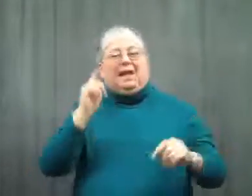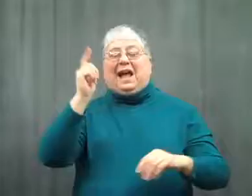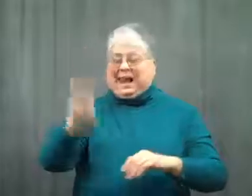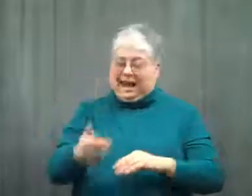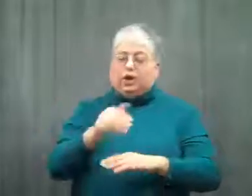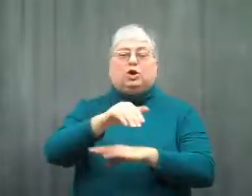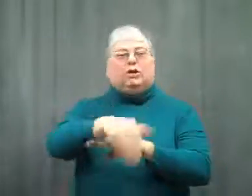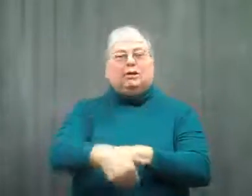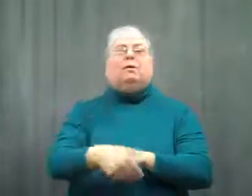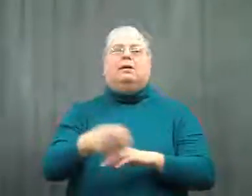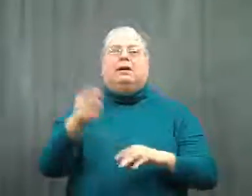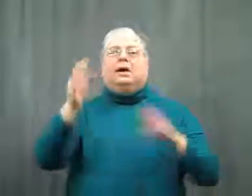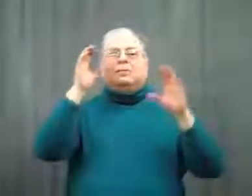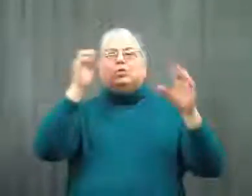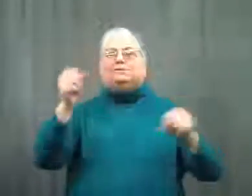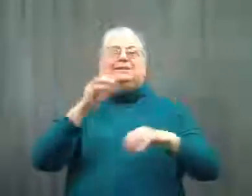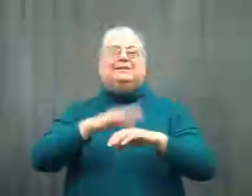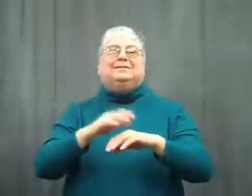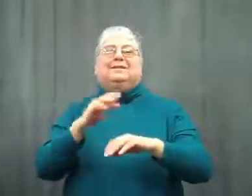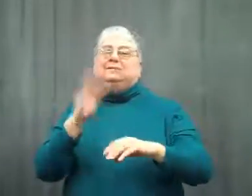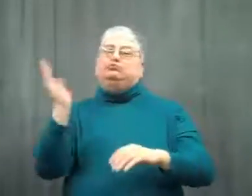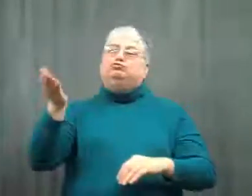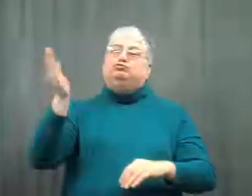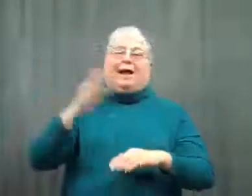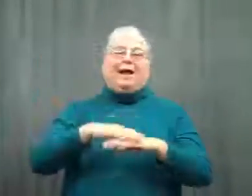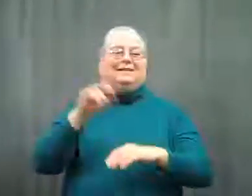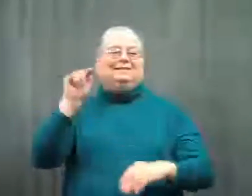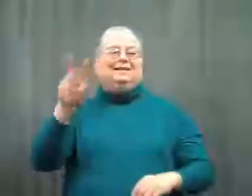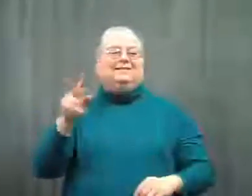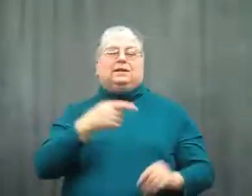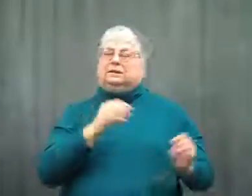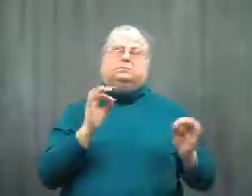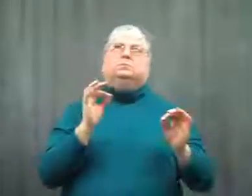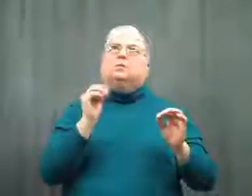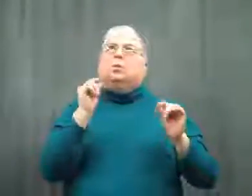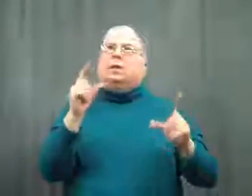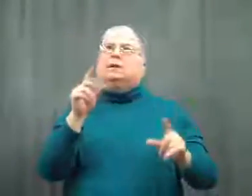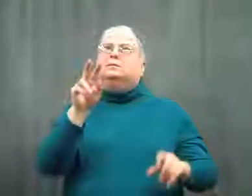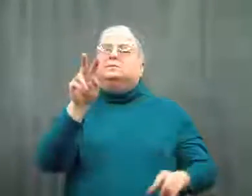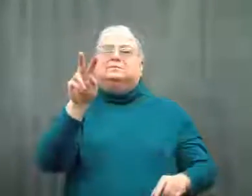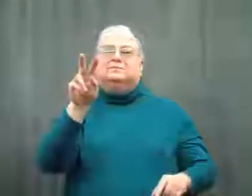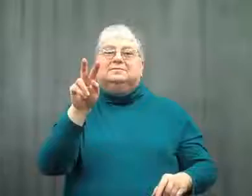Later that evening, she woke up because the President's speech was on TV.